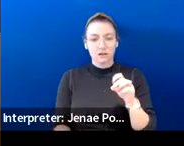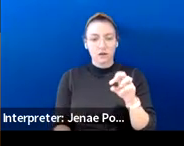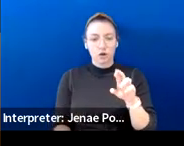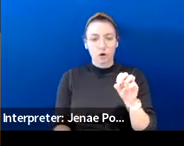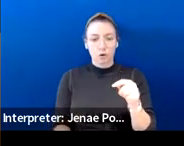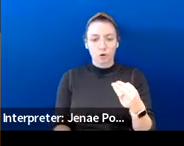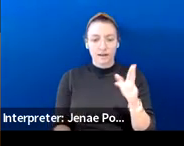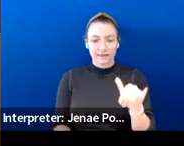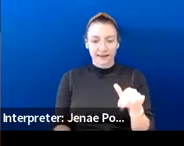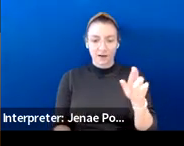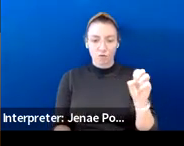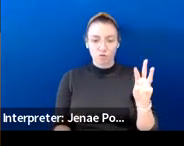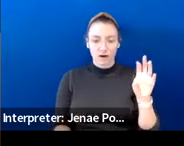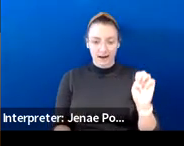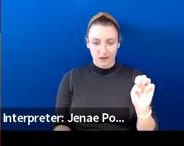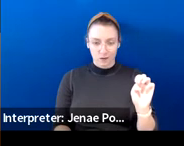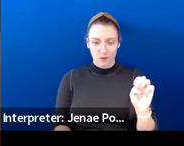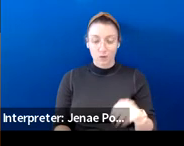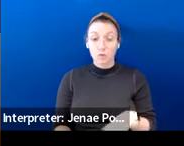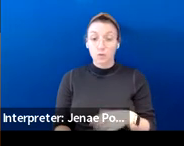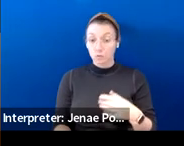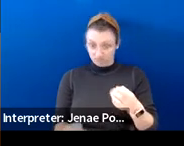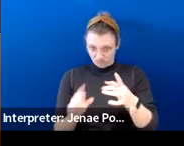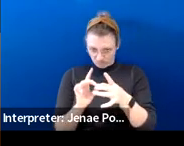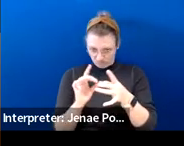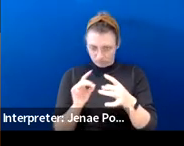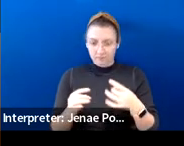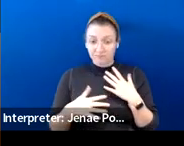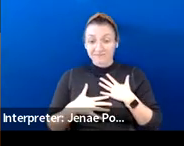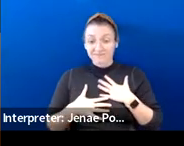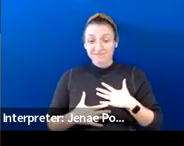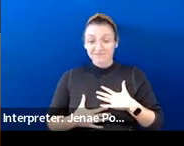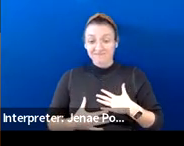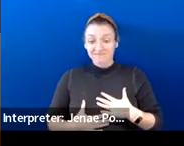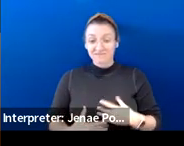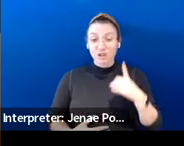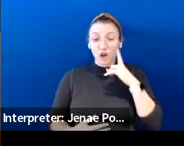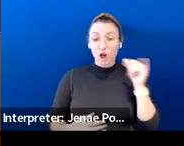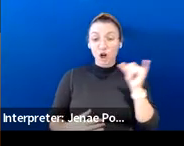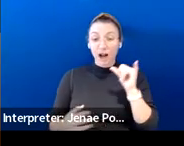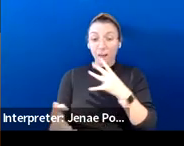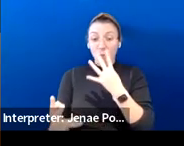about as state's depression as a present where you are both the suffering prisoner and the cruel jailer.